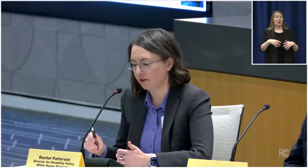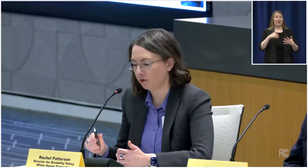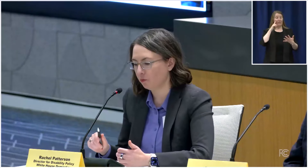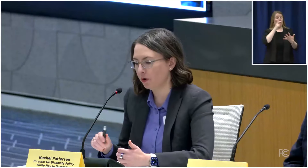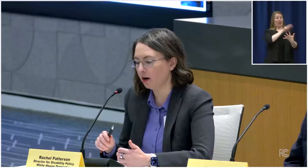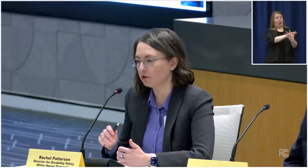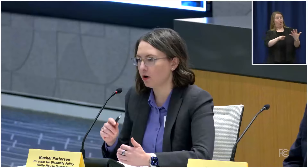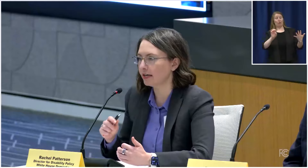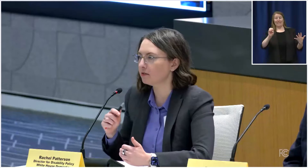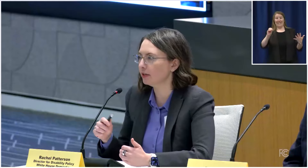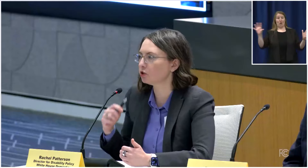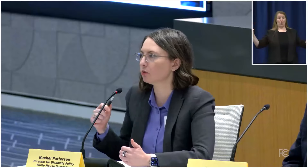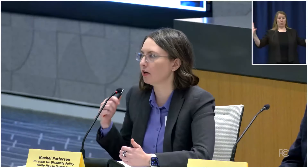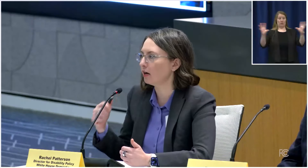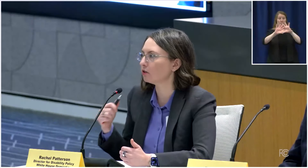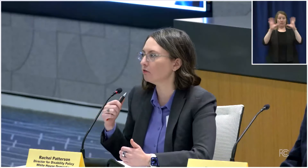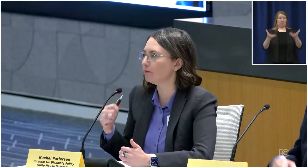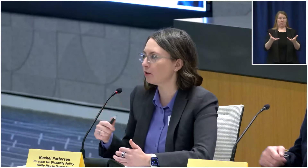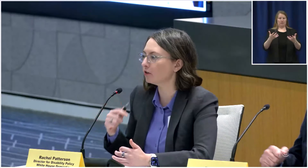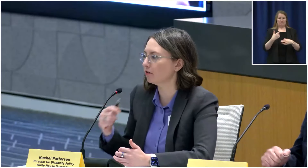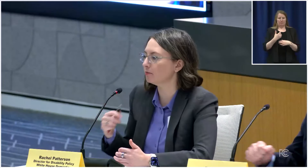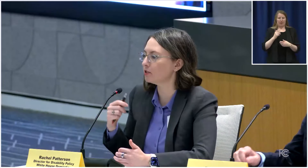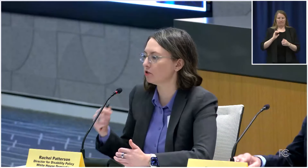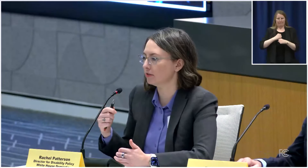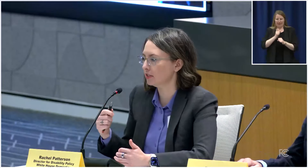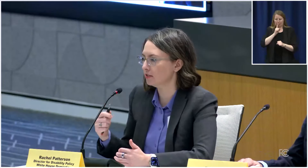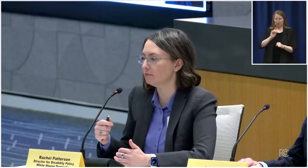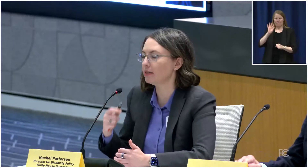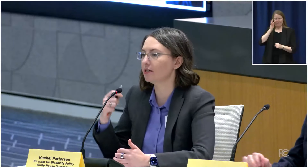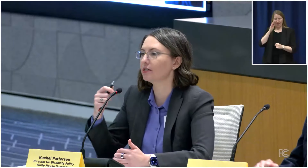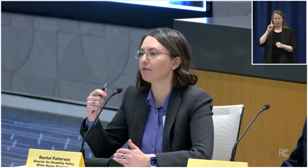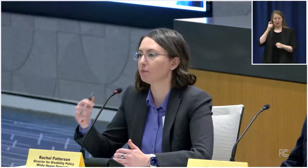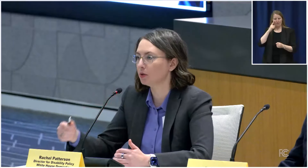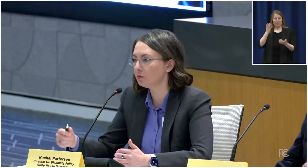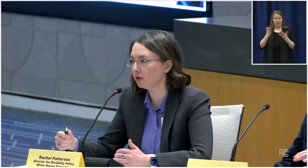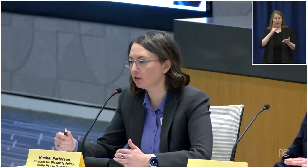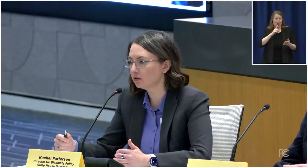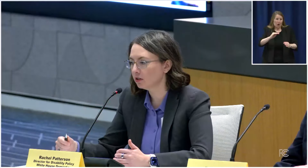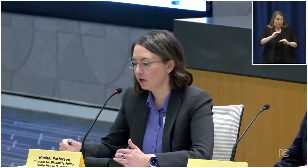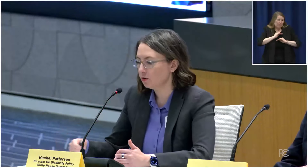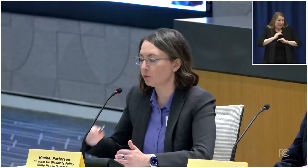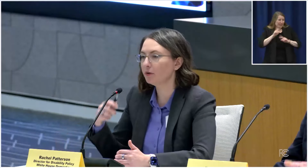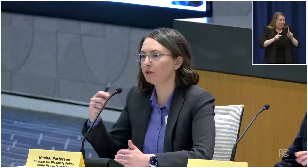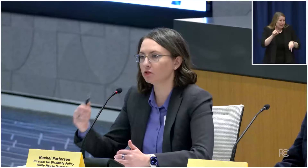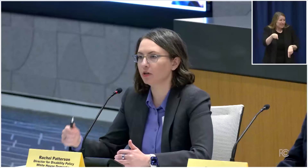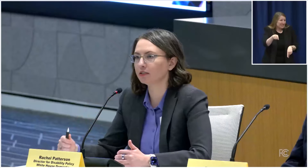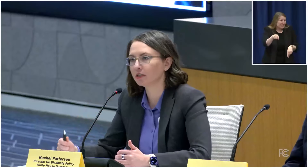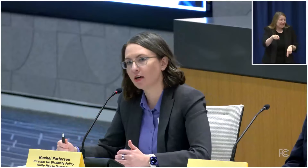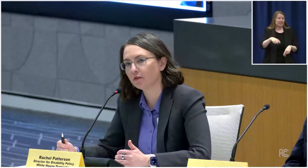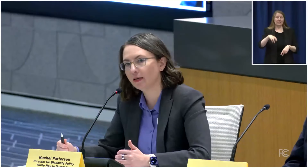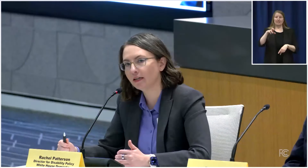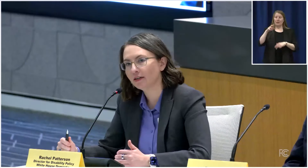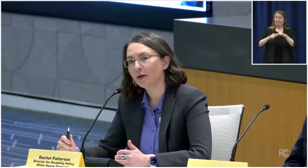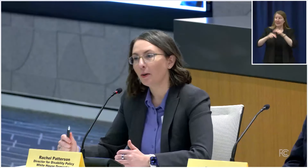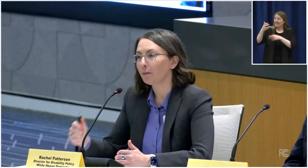ORDER THAT I'LL TAKE ABOUT IS ON -- WAS ISSUED IN JUNE OF 2021 ON ADVANCING